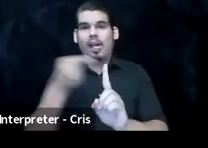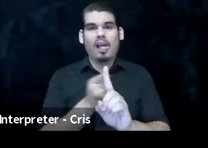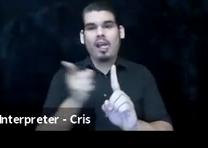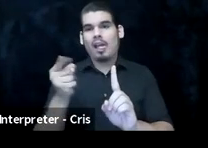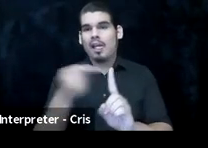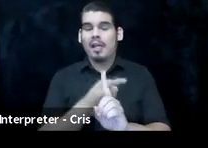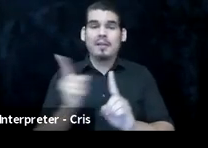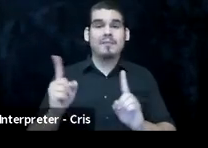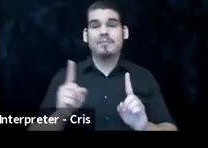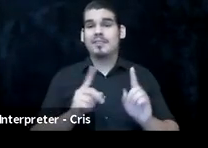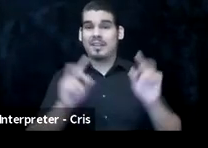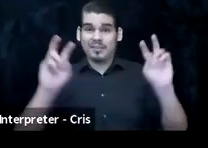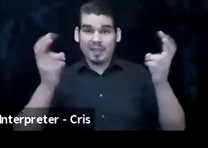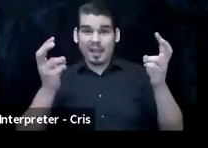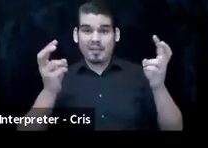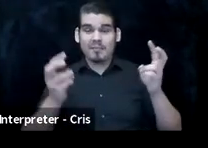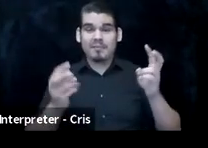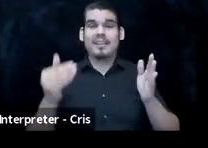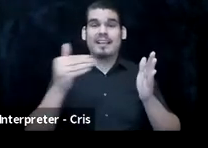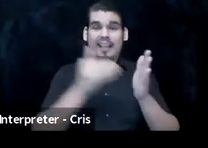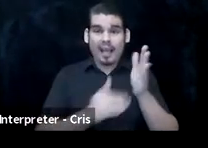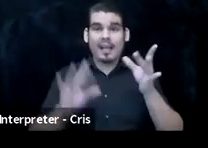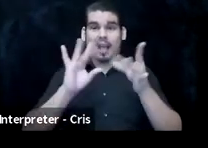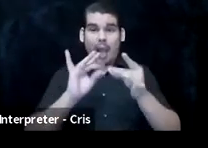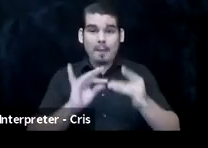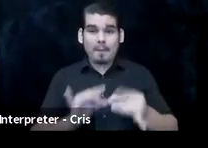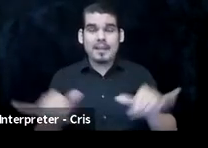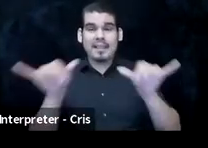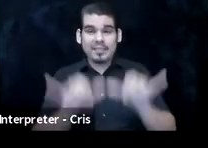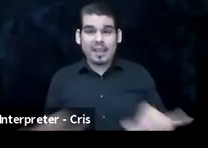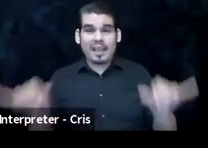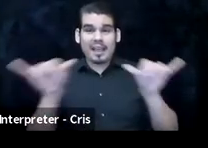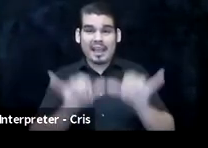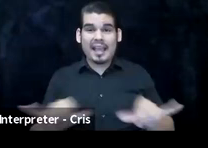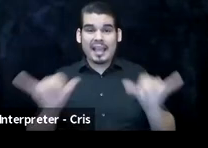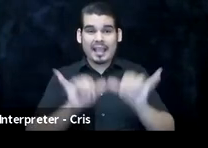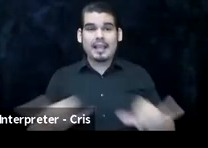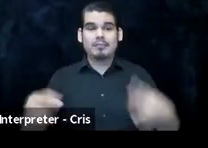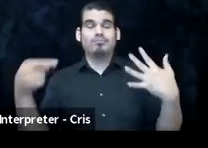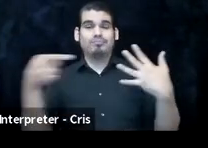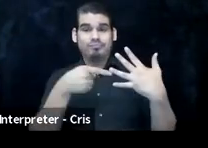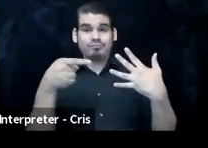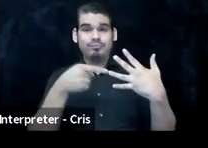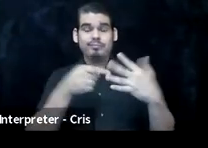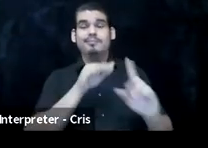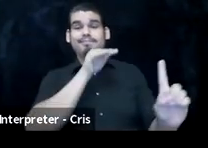Gerardo Chavez, RAD IX: The group that hey you know you only have this amount of time for this agenda item let's get back to business let's stay on topic.